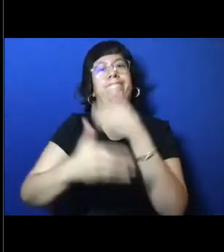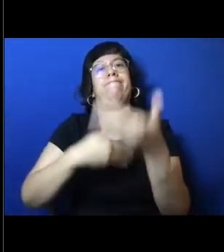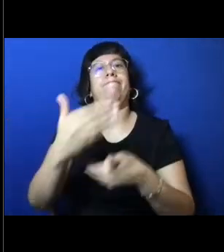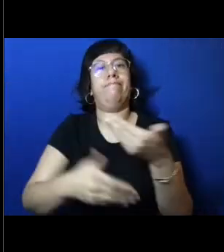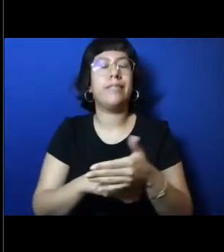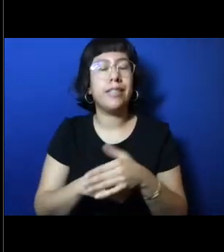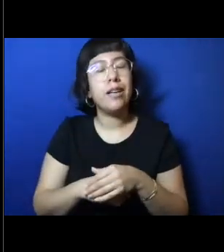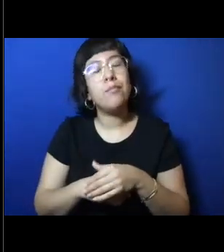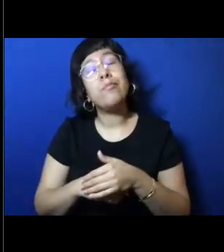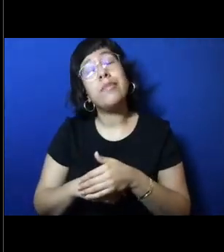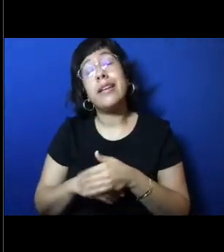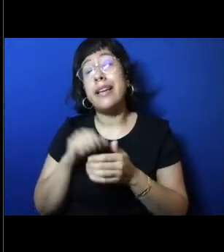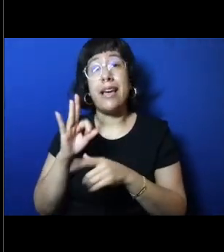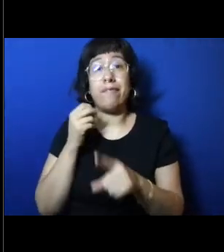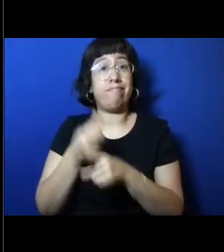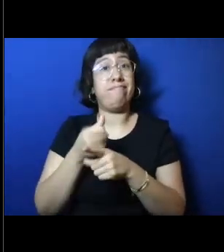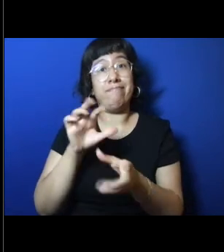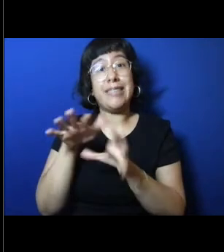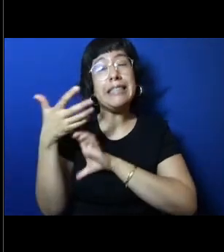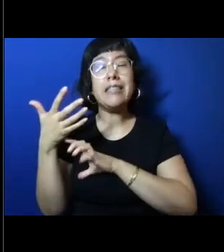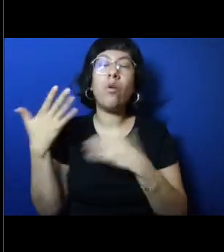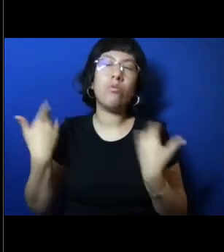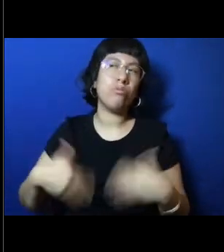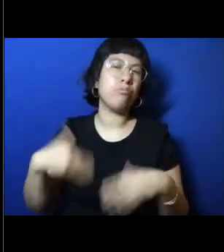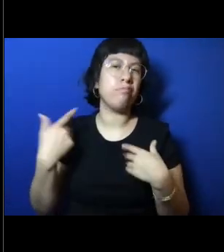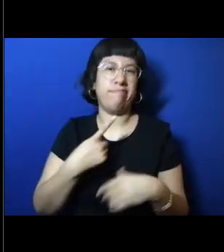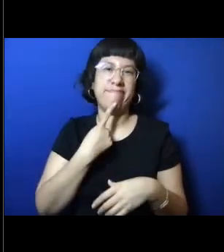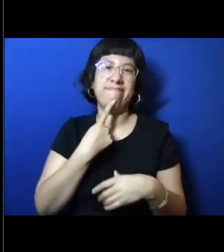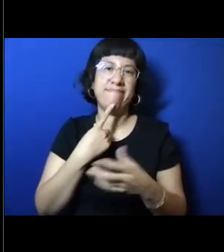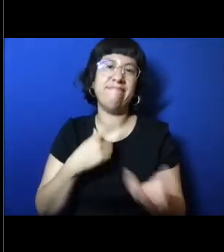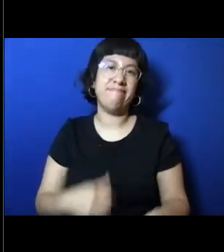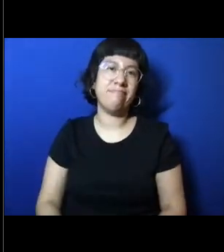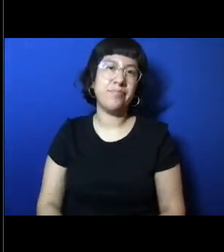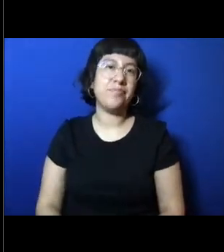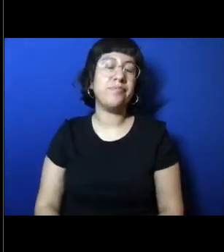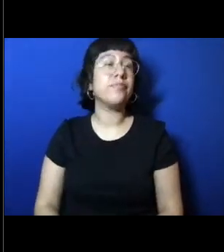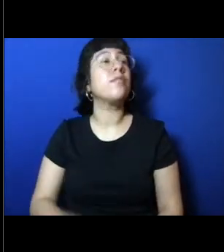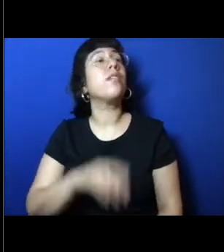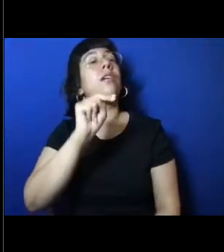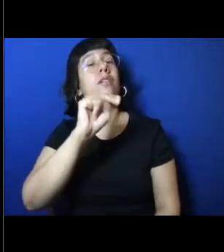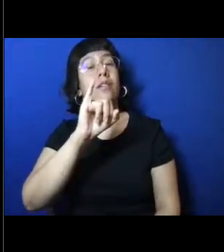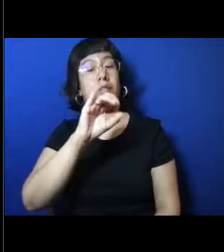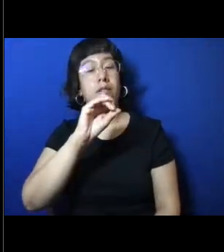[Nicole] No, I believe it. One let's see. Oh, Mylene wants to know